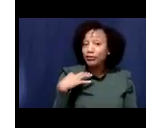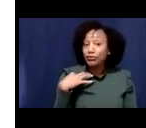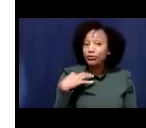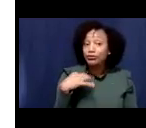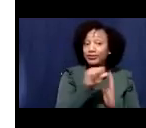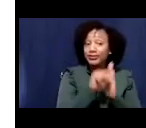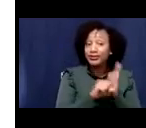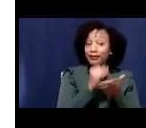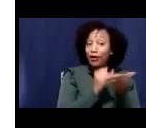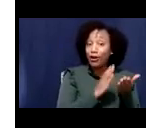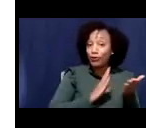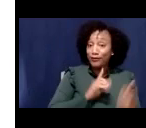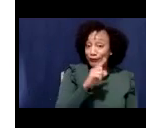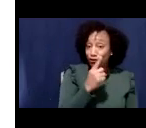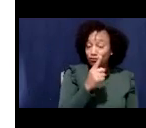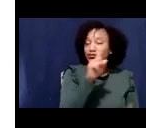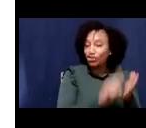so we encourage you to check that out as well.